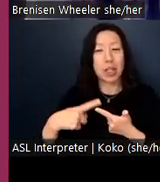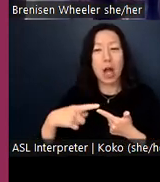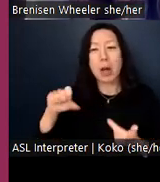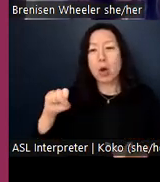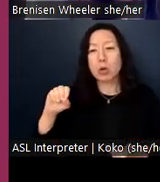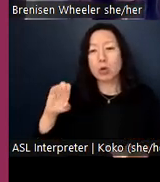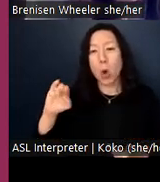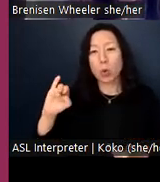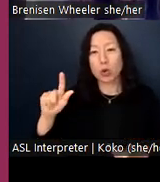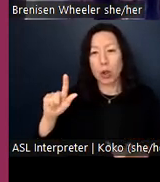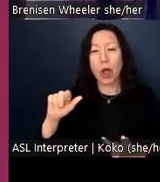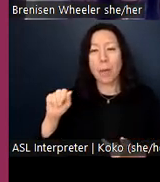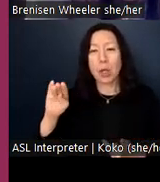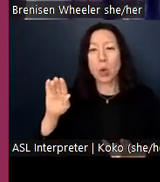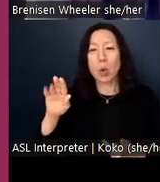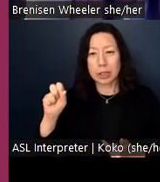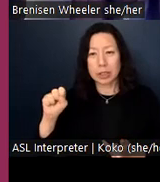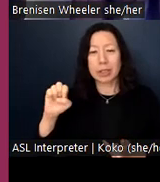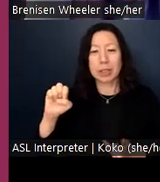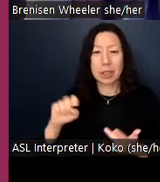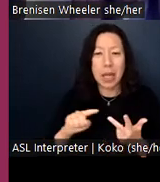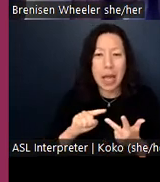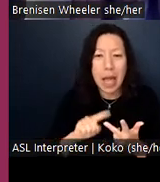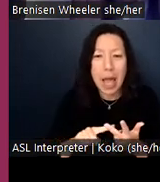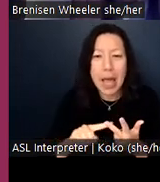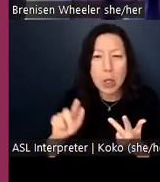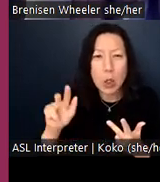32%. 12:48:12 Wanna talk about legal abuse. alright,